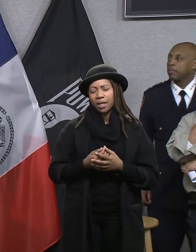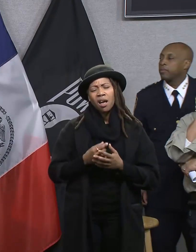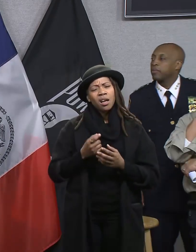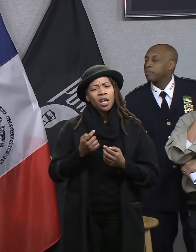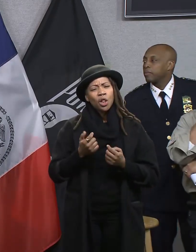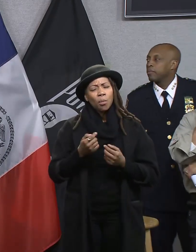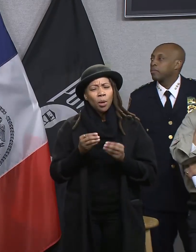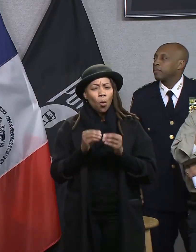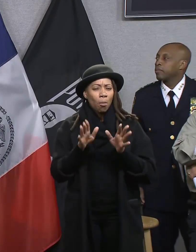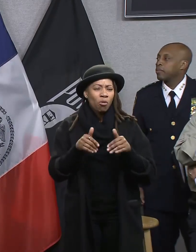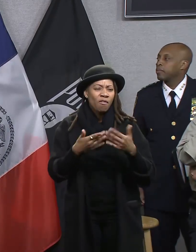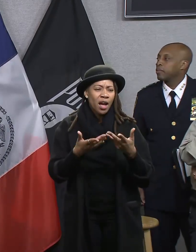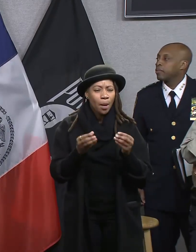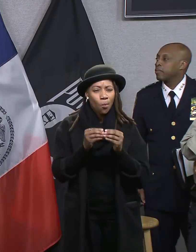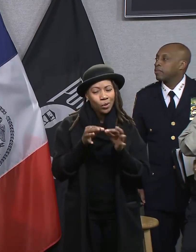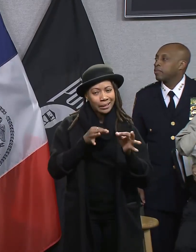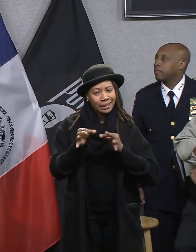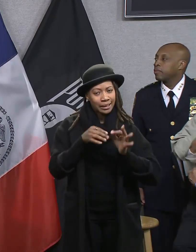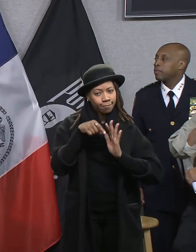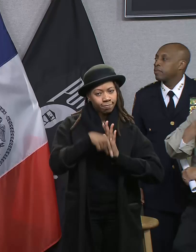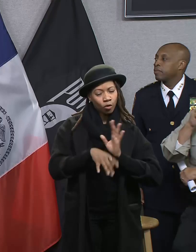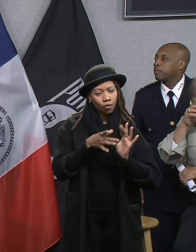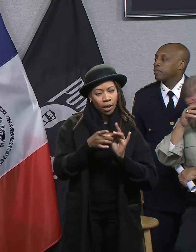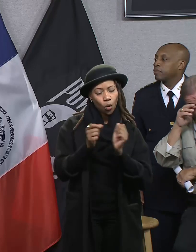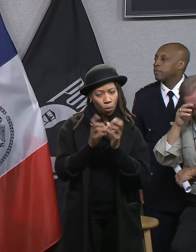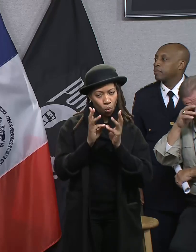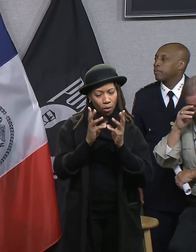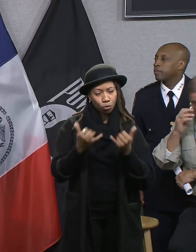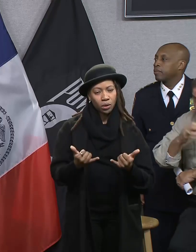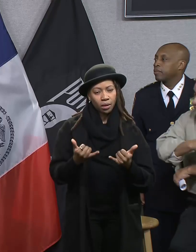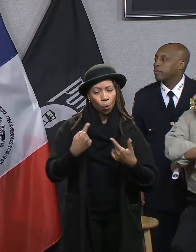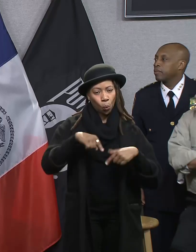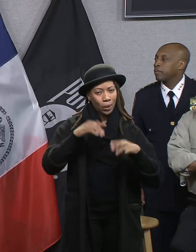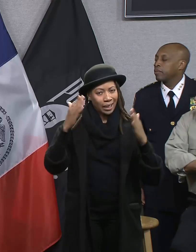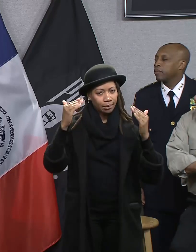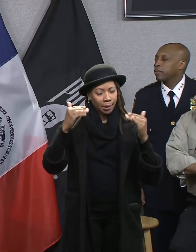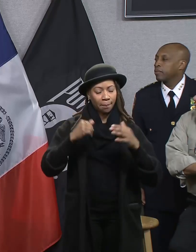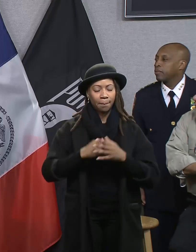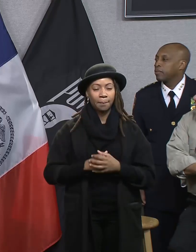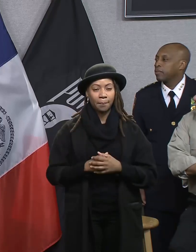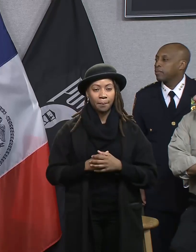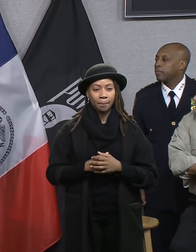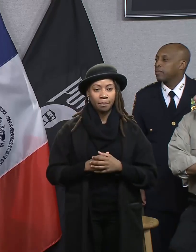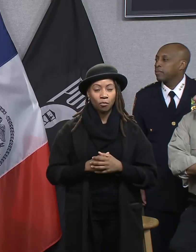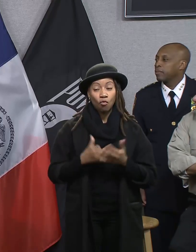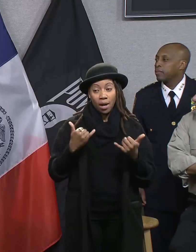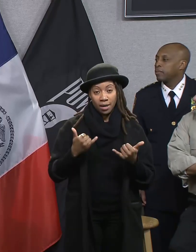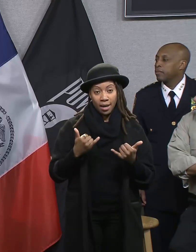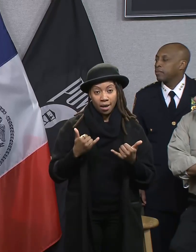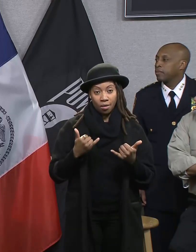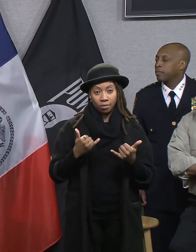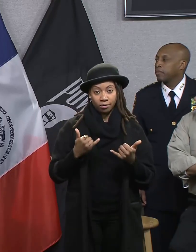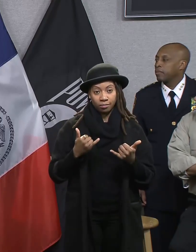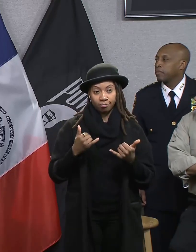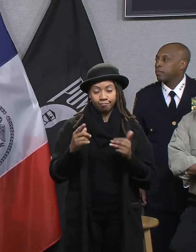LAURA. THANK YOU.